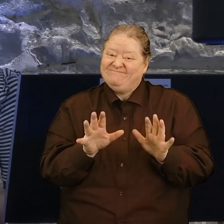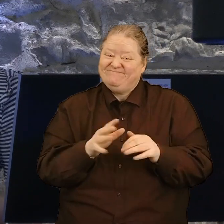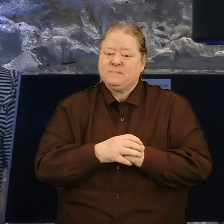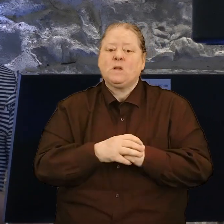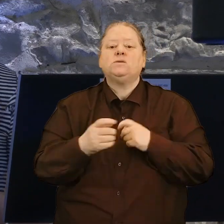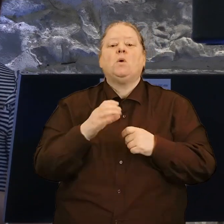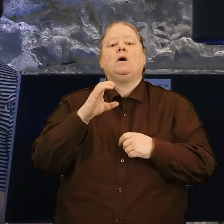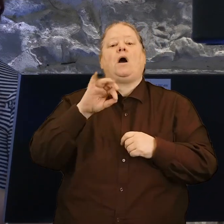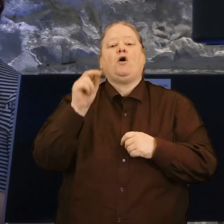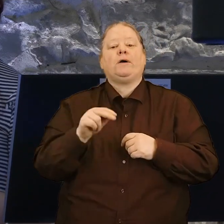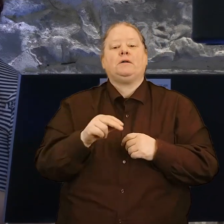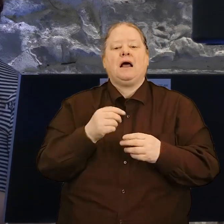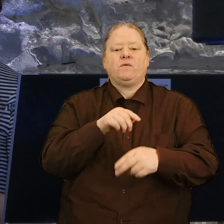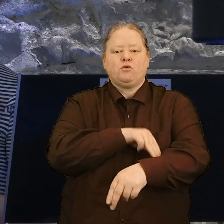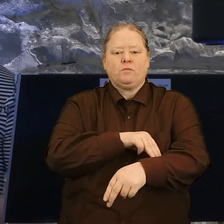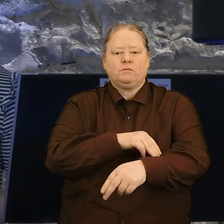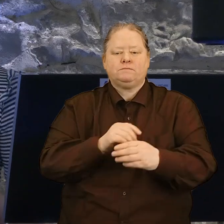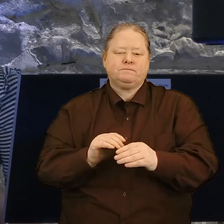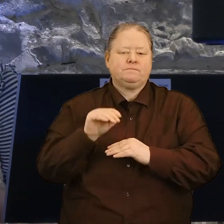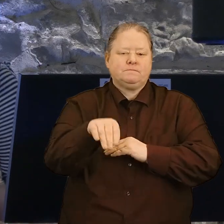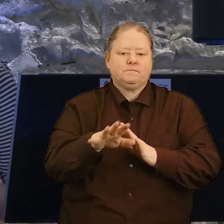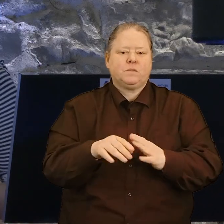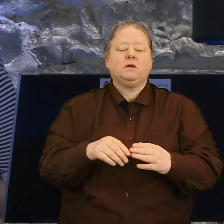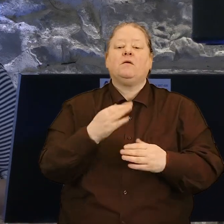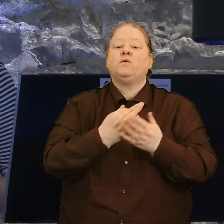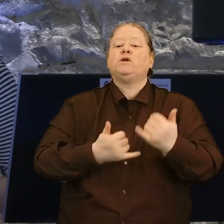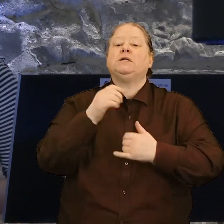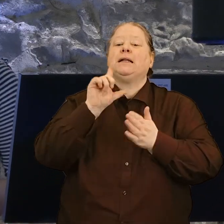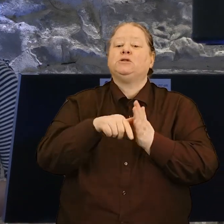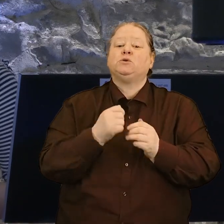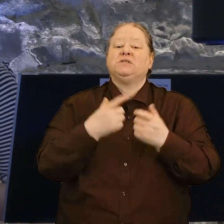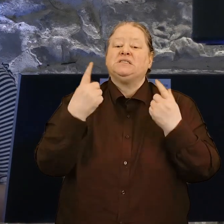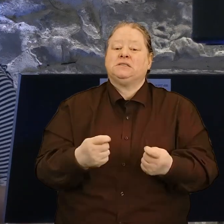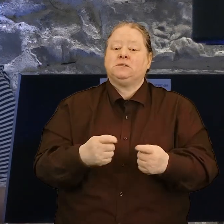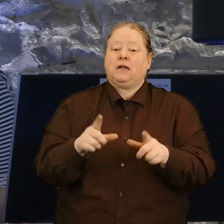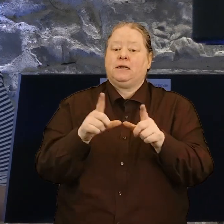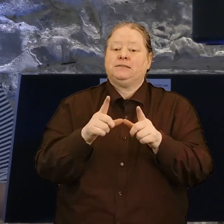So Corrigan sidestepped this problem by presenting himself a few years later to sit the licentiate exam of the College.